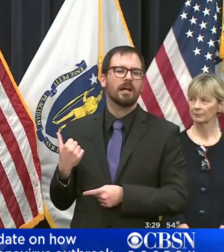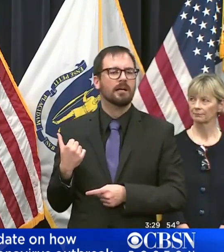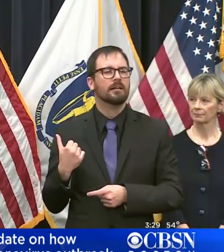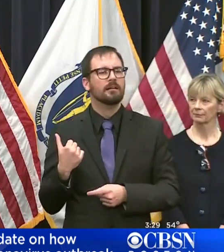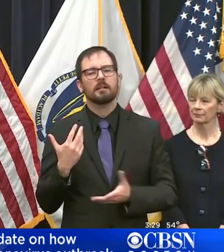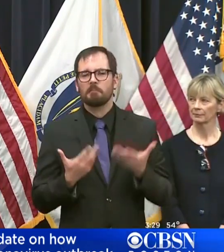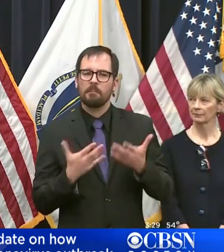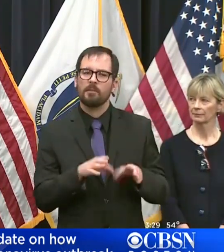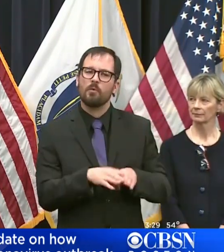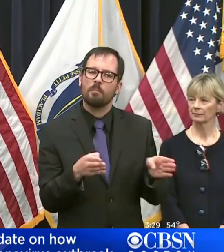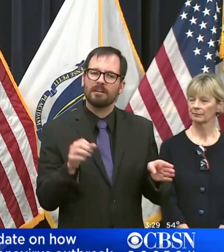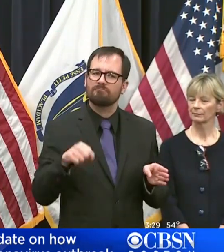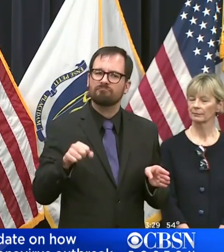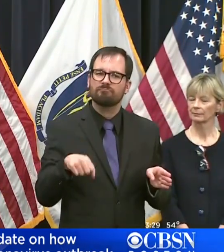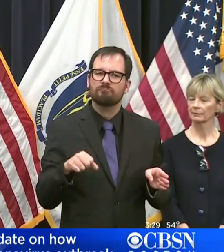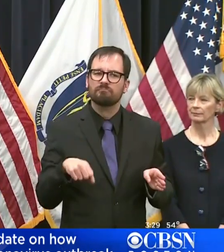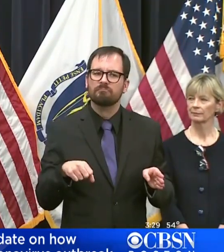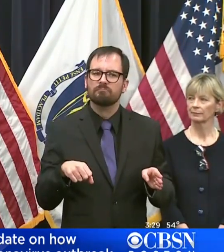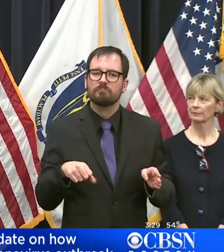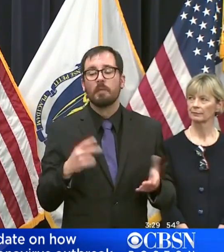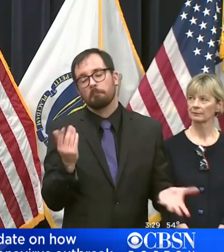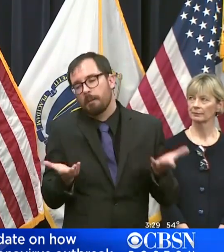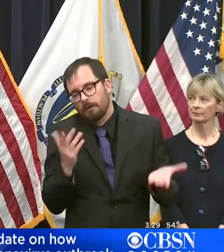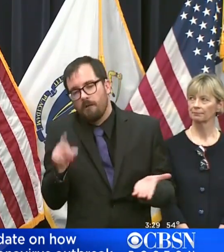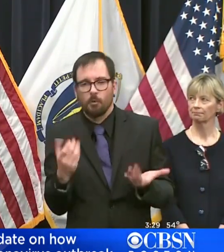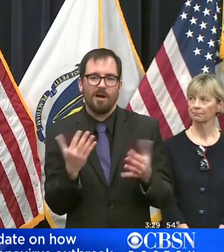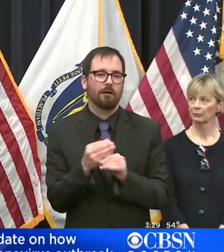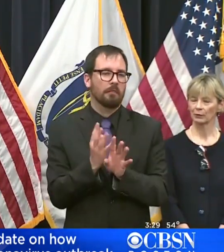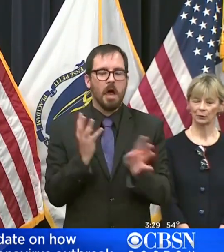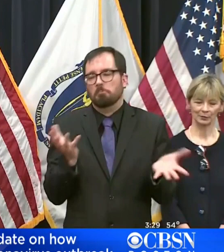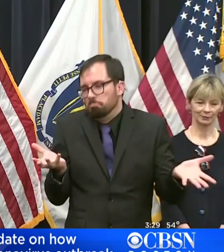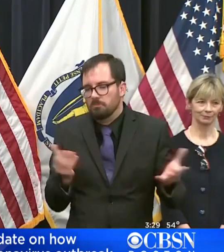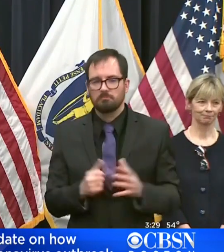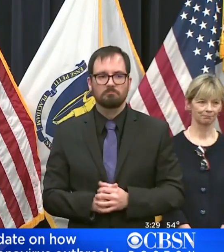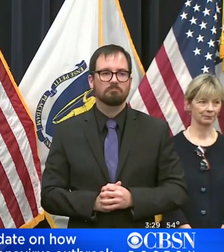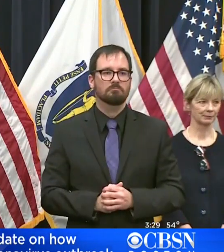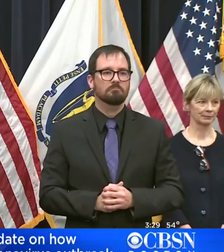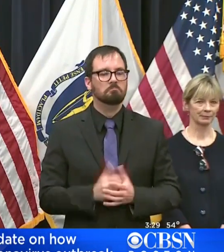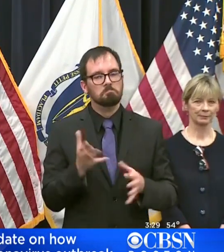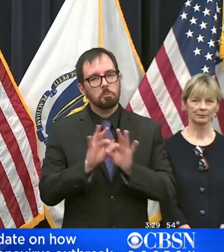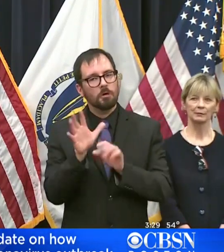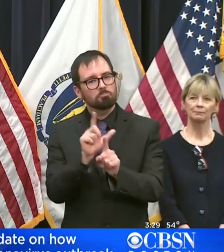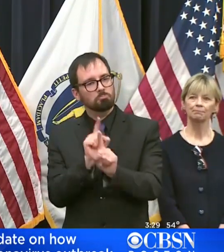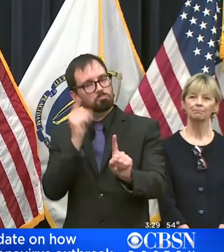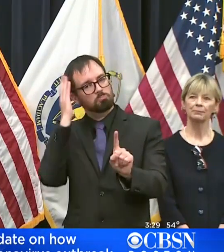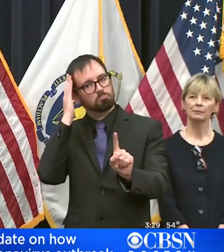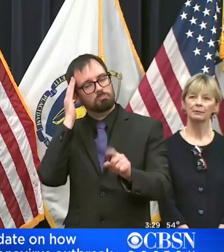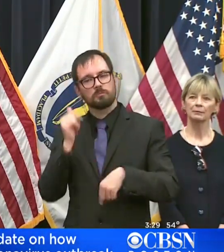THEY WILL BE OPEN BUT -- THERE MAY BE A LINE. IF THERE IS YOU BE ASKED TO STAND FAR AWAY.